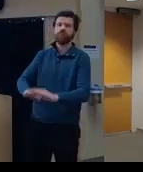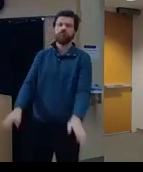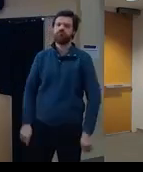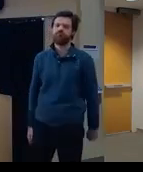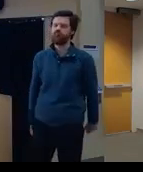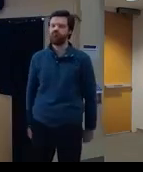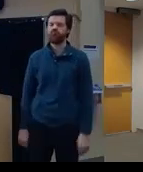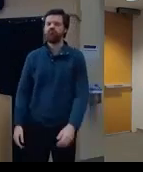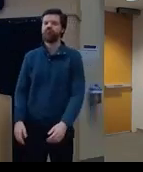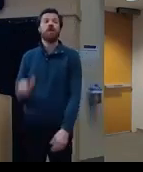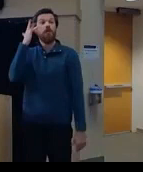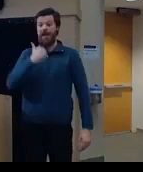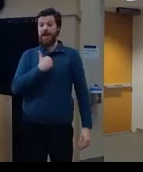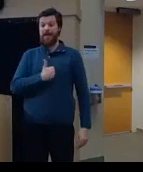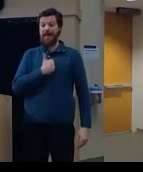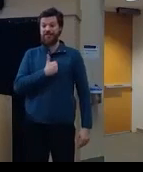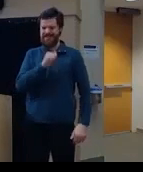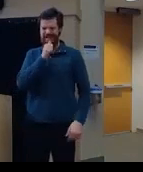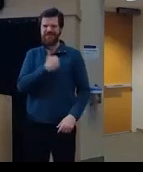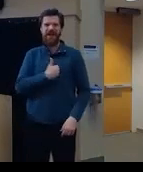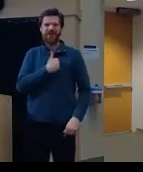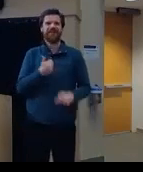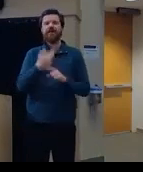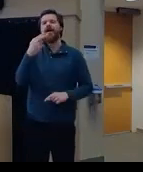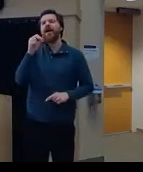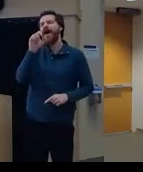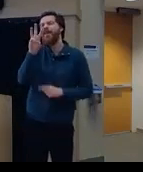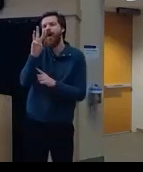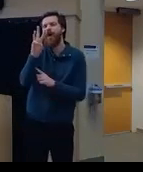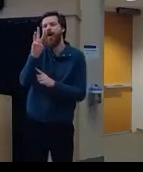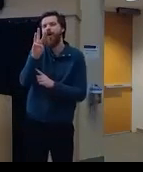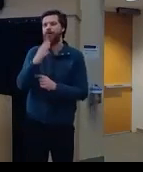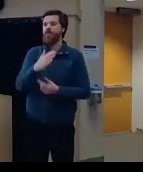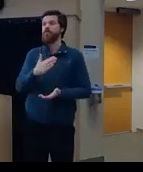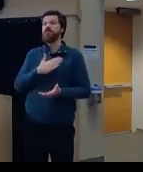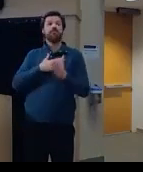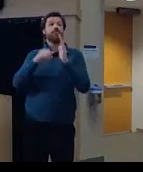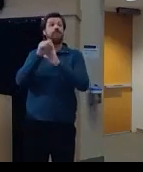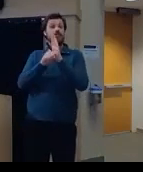this is why an apology isn't really an apology it's Hollow in my state there was a refusal to